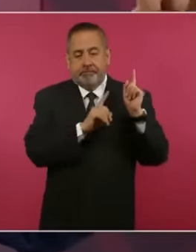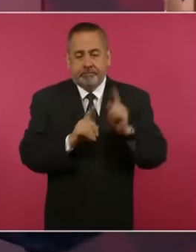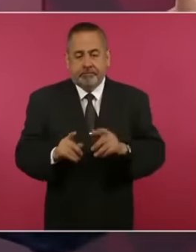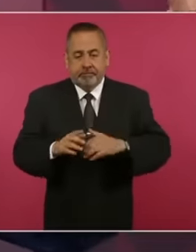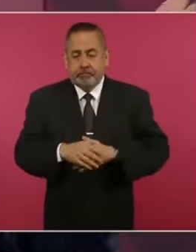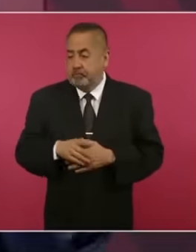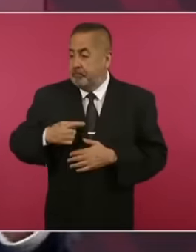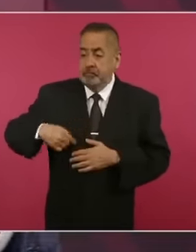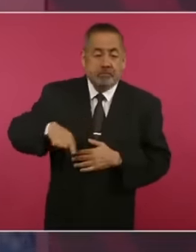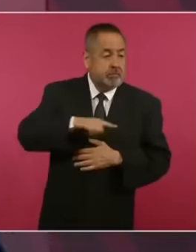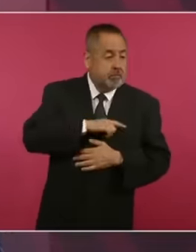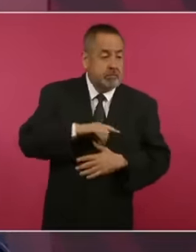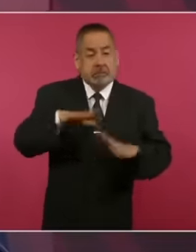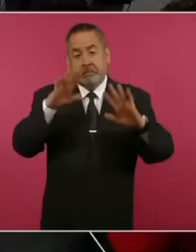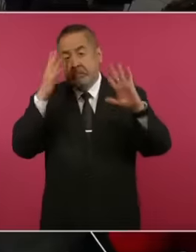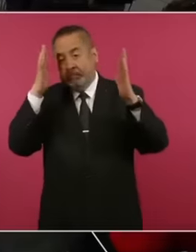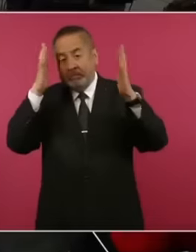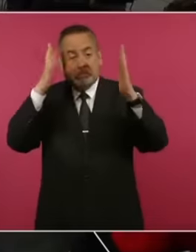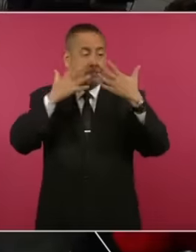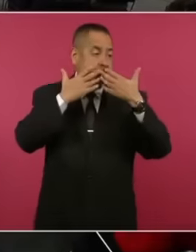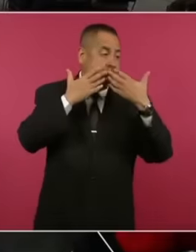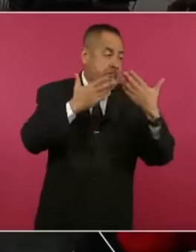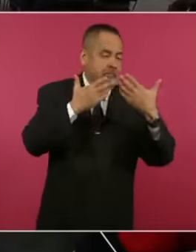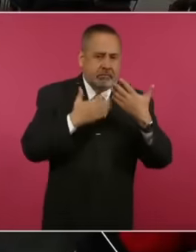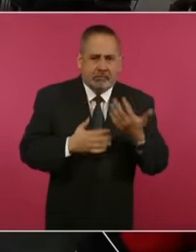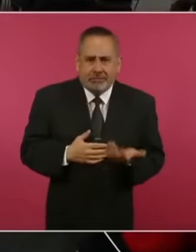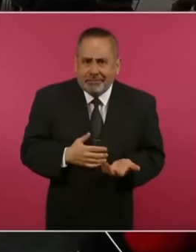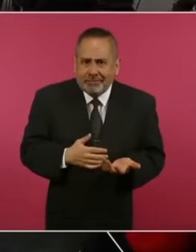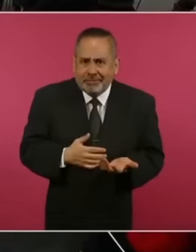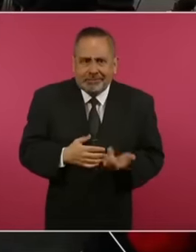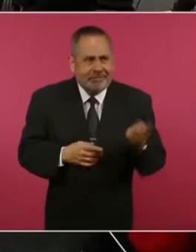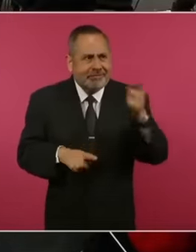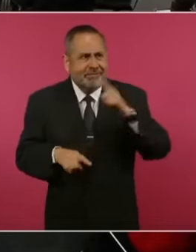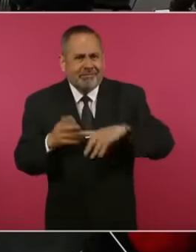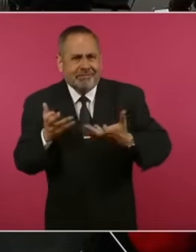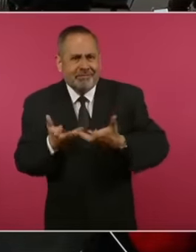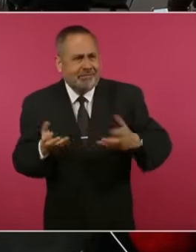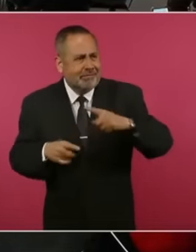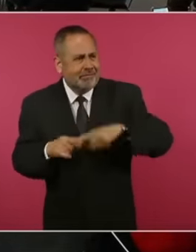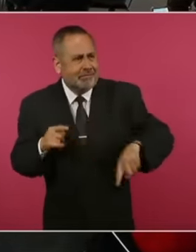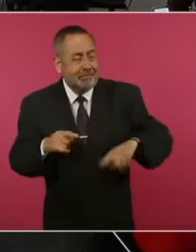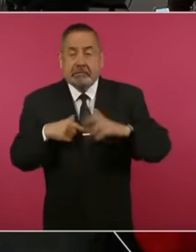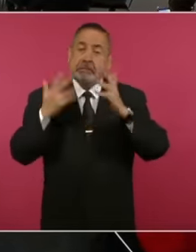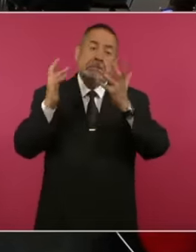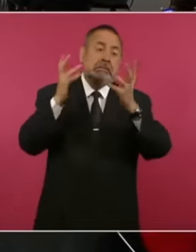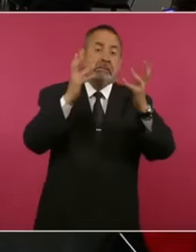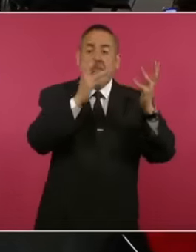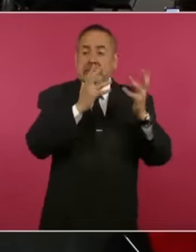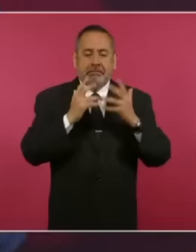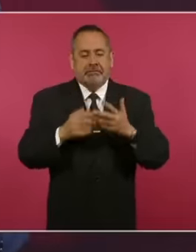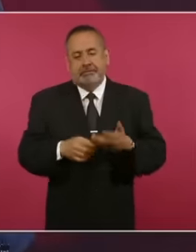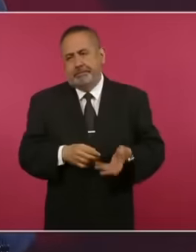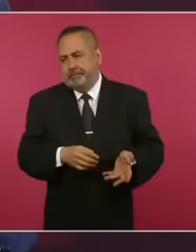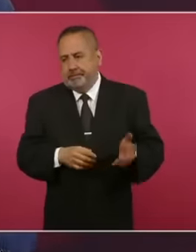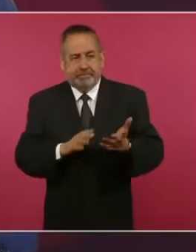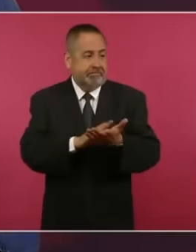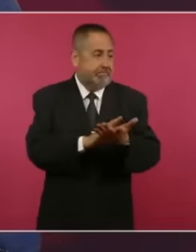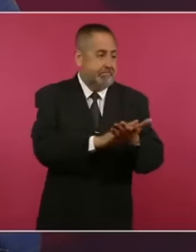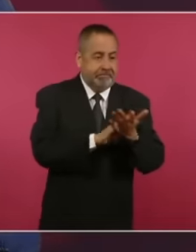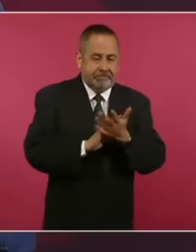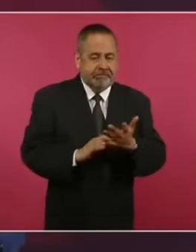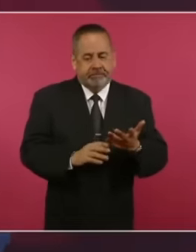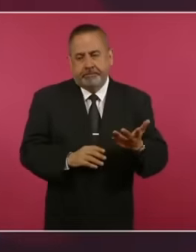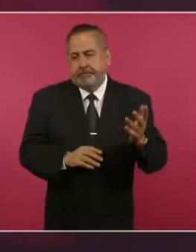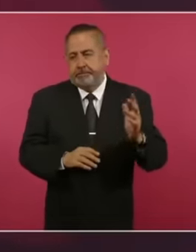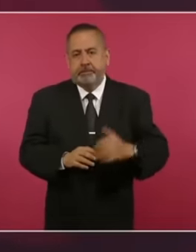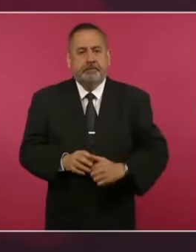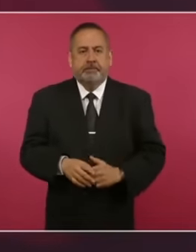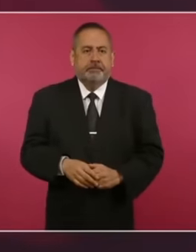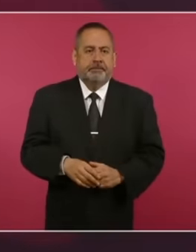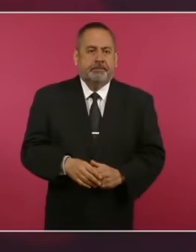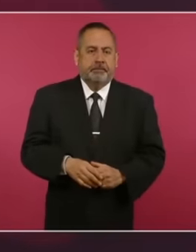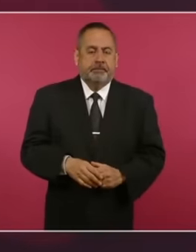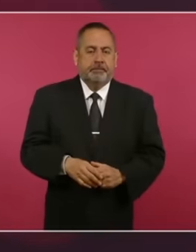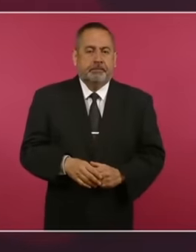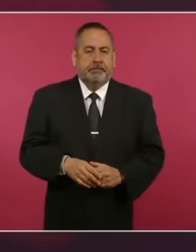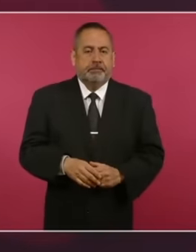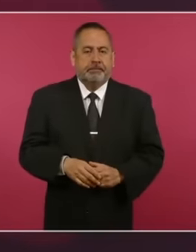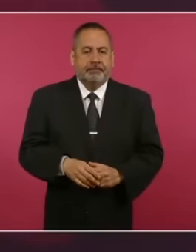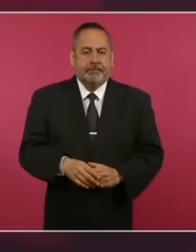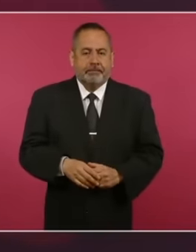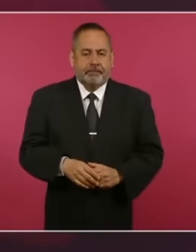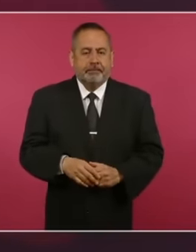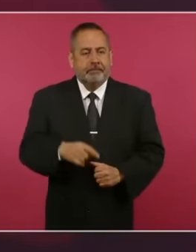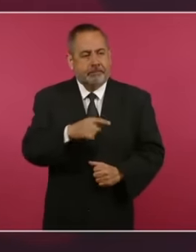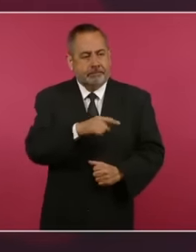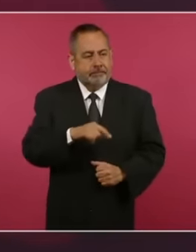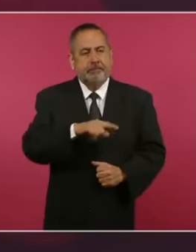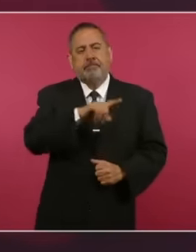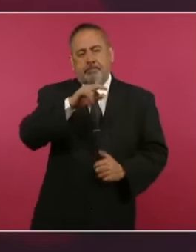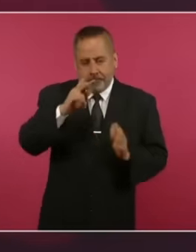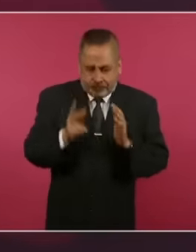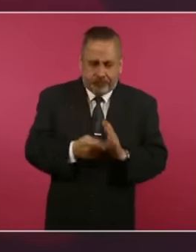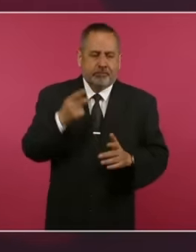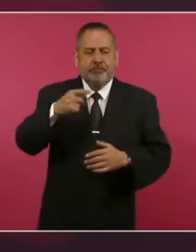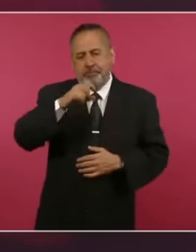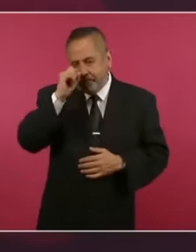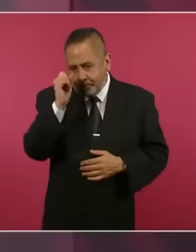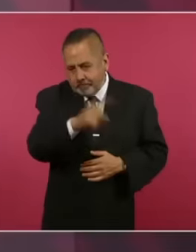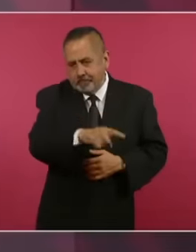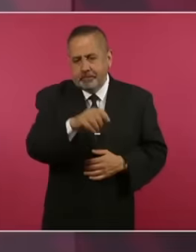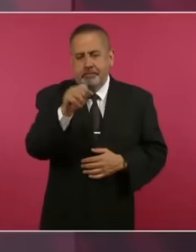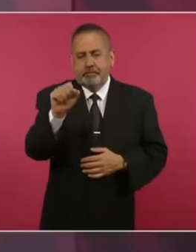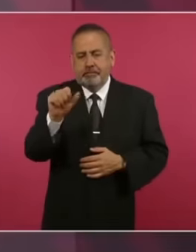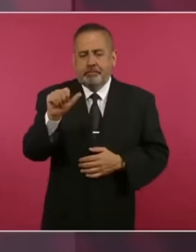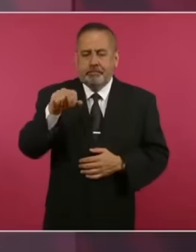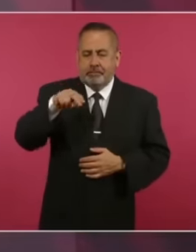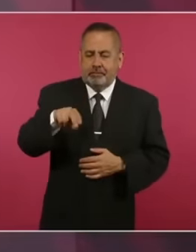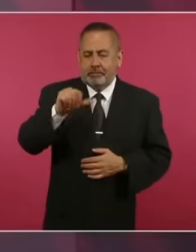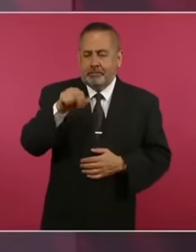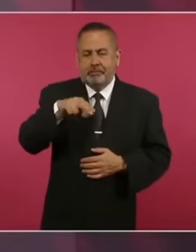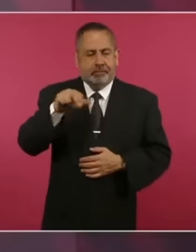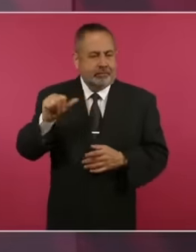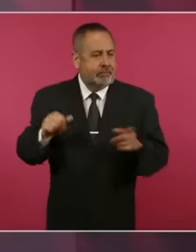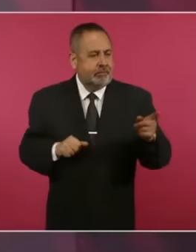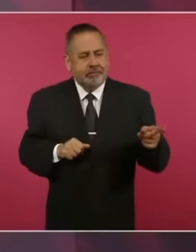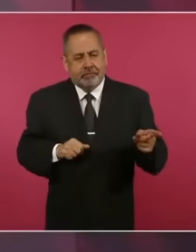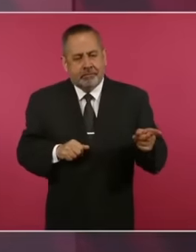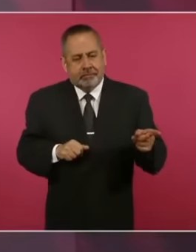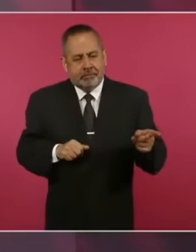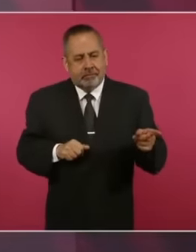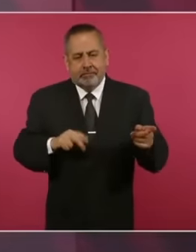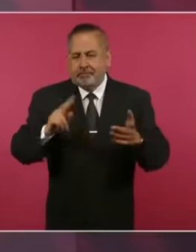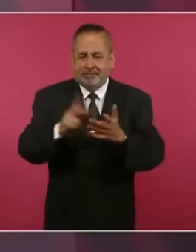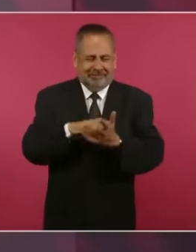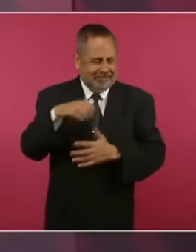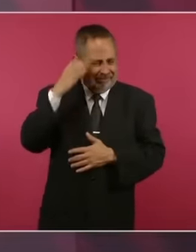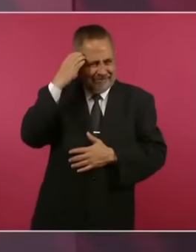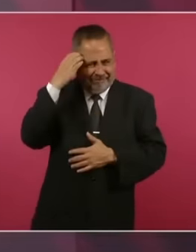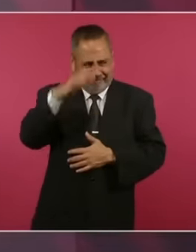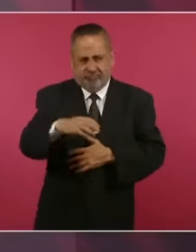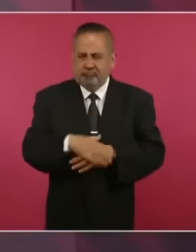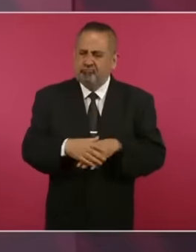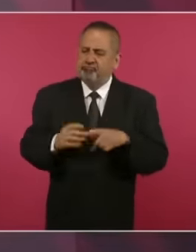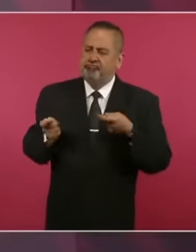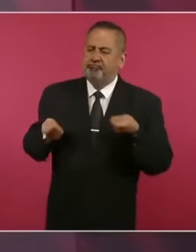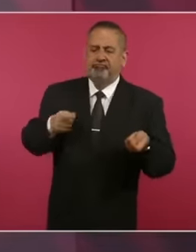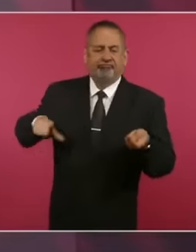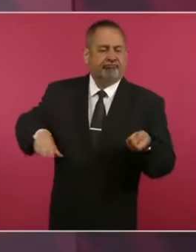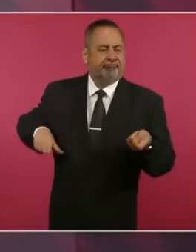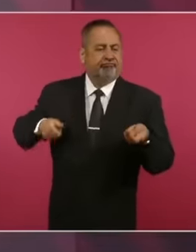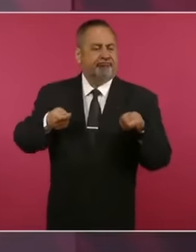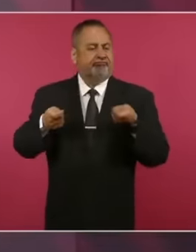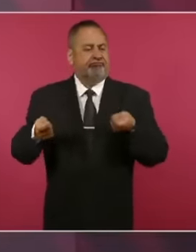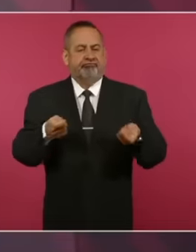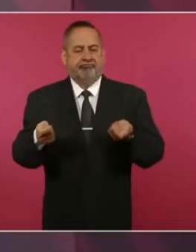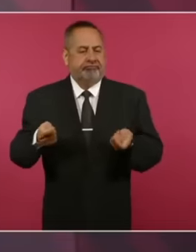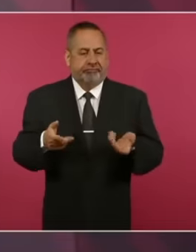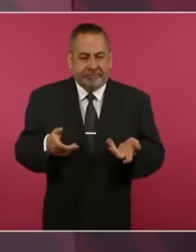a hero. And yet, there is another period of that Santanista tyranny for which he is sold.